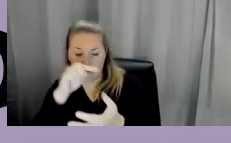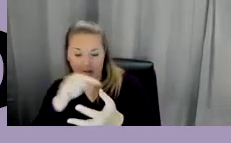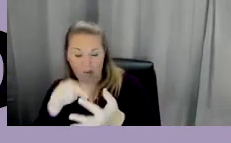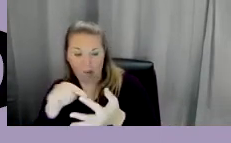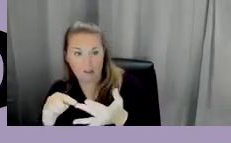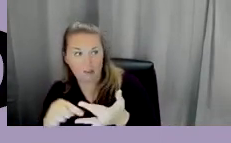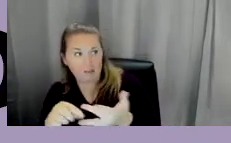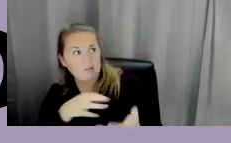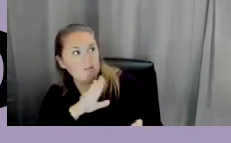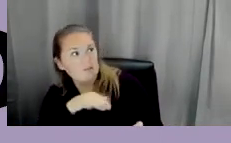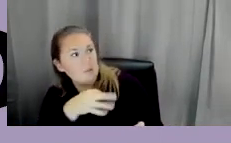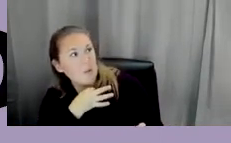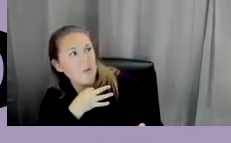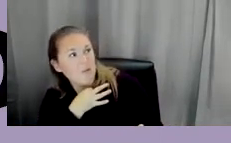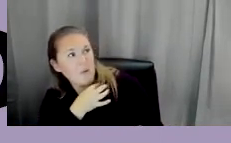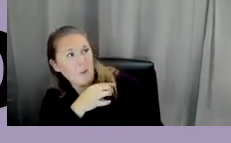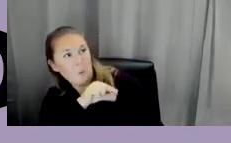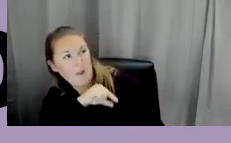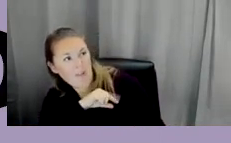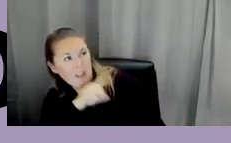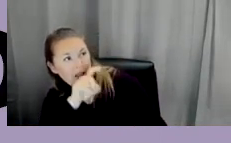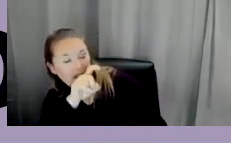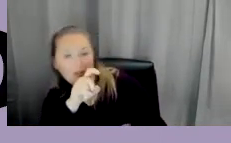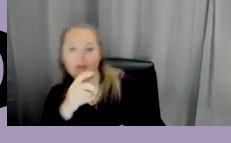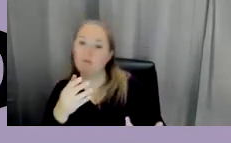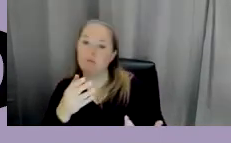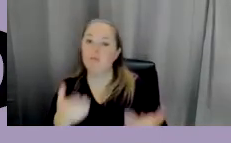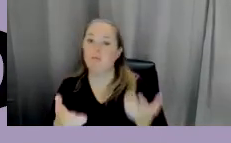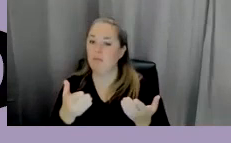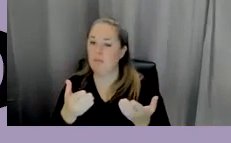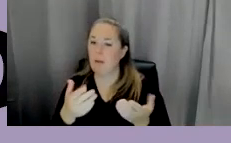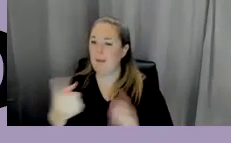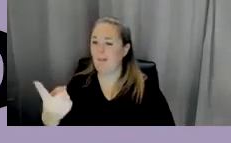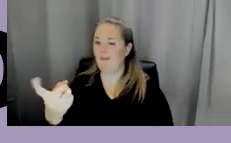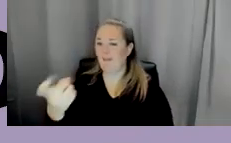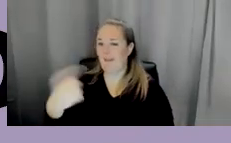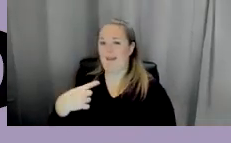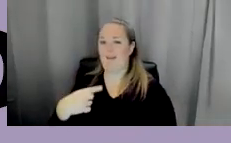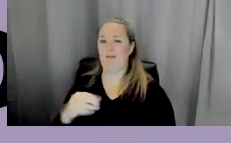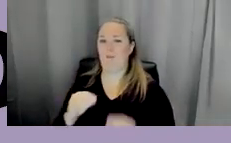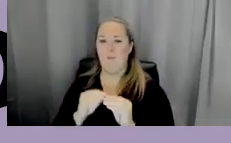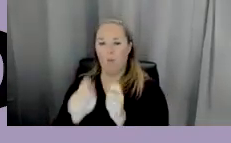IF POTENTIAL APPLICANTS HAVE AN IDEA OF CERTAIN EXPENSES THAT THEY HAVE IN MIND